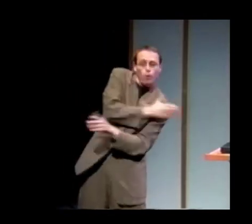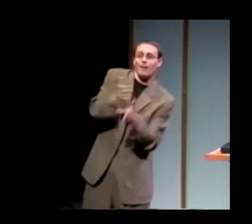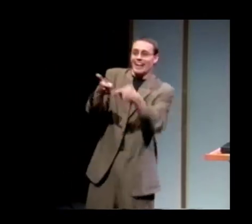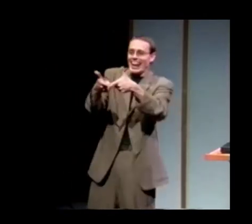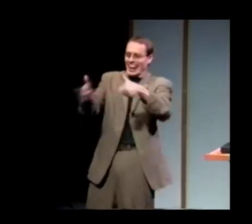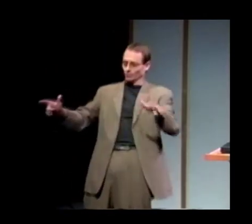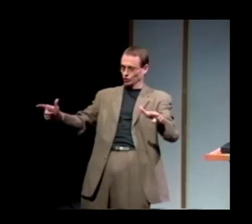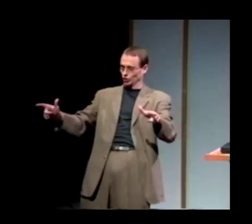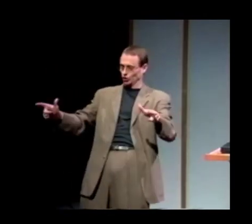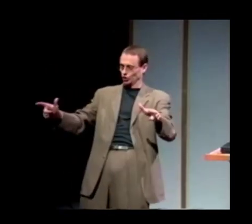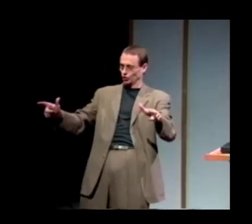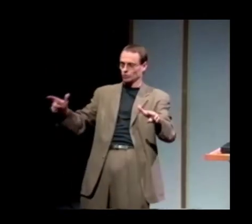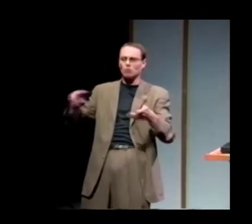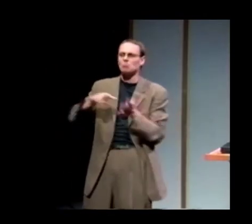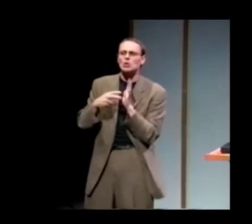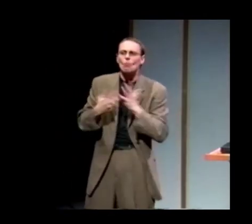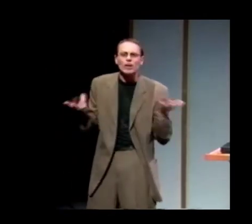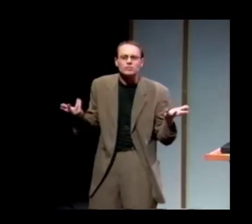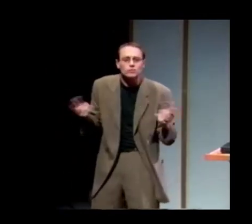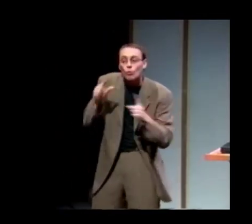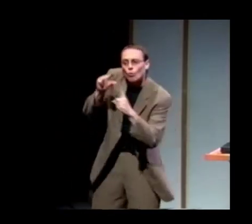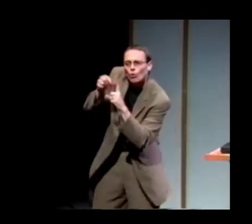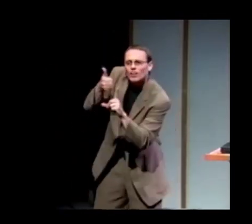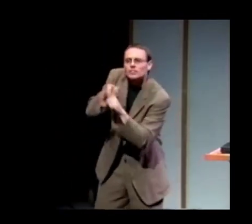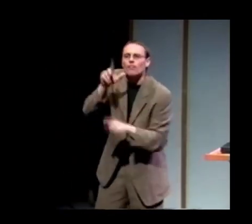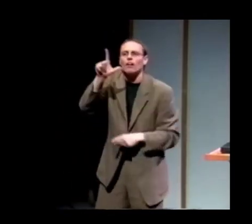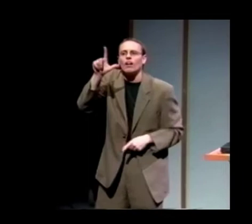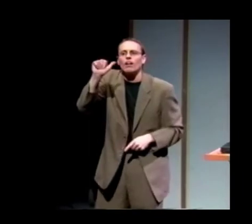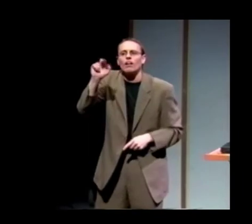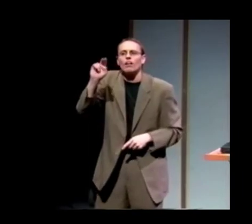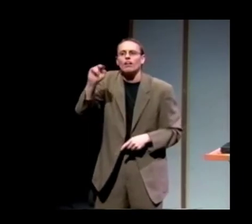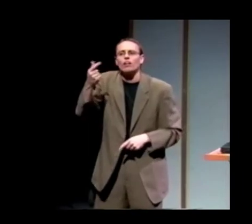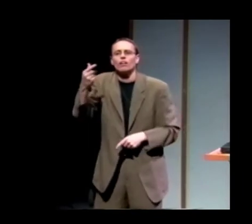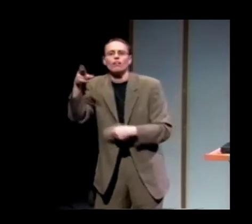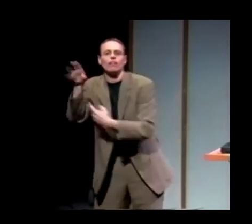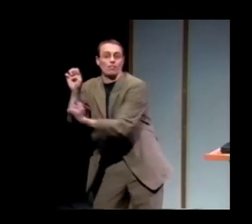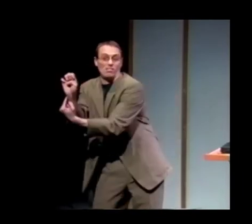SO WHAT HAPPENS BEFORE LANGUAGE HAPPENS?